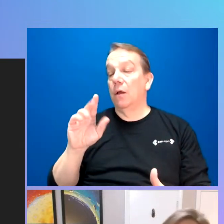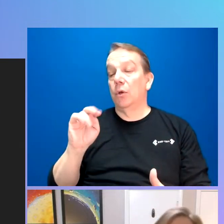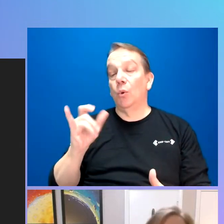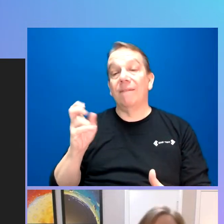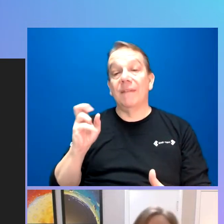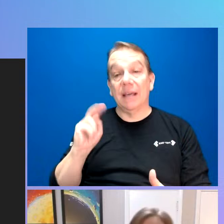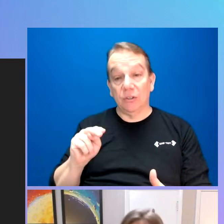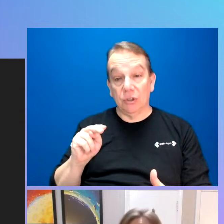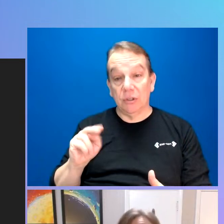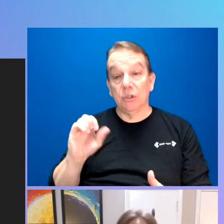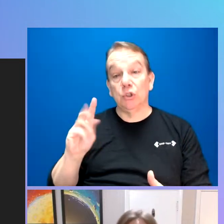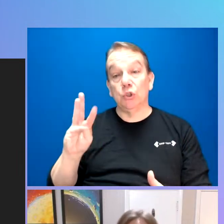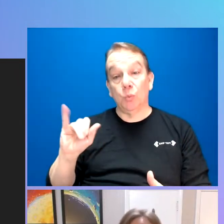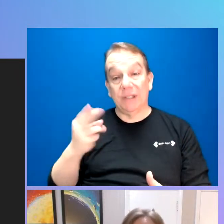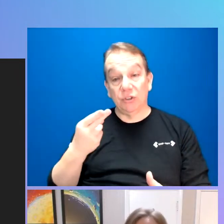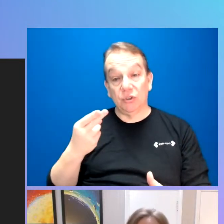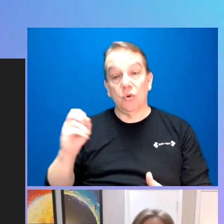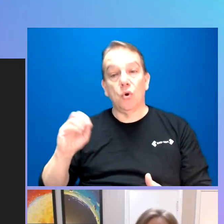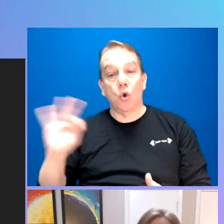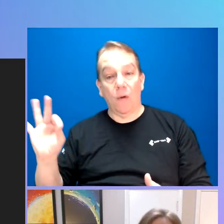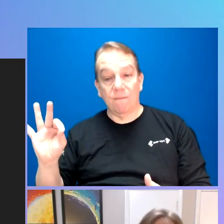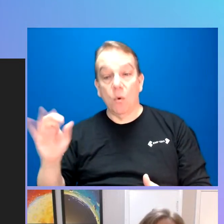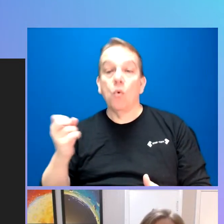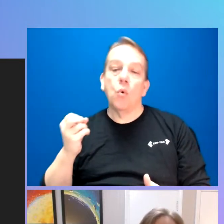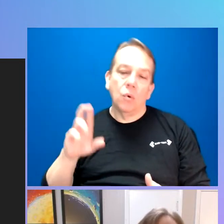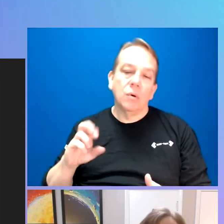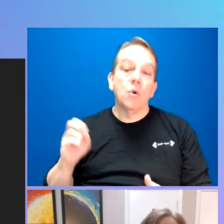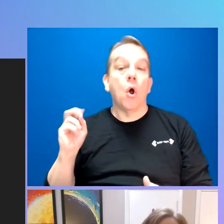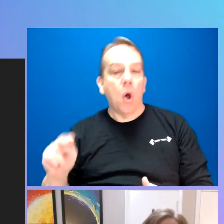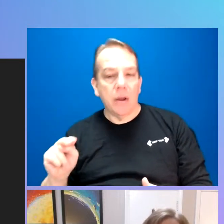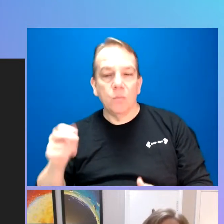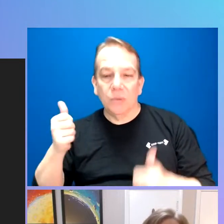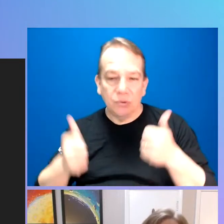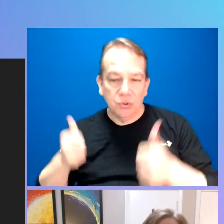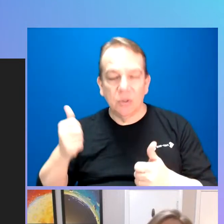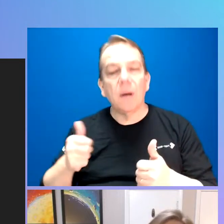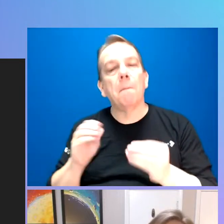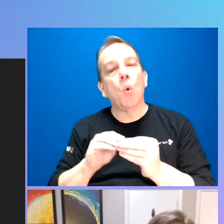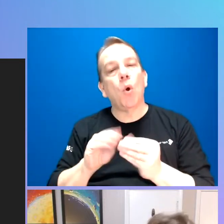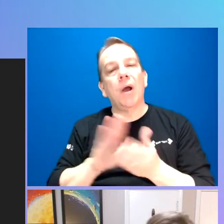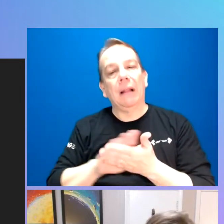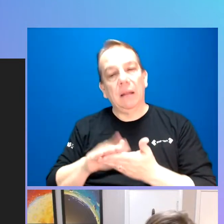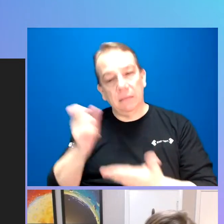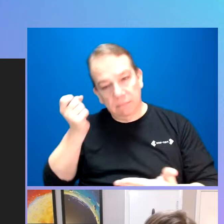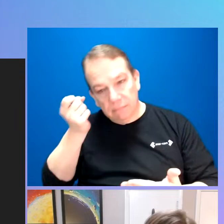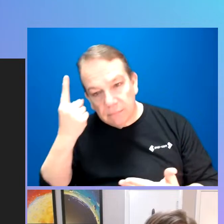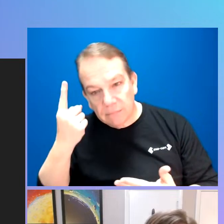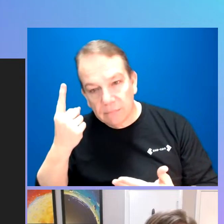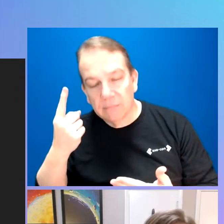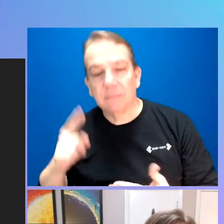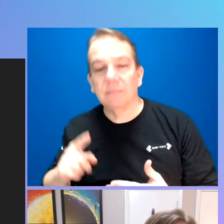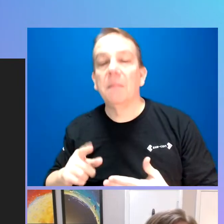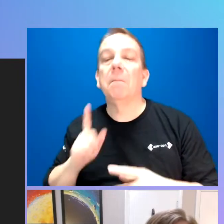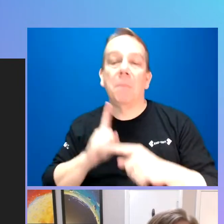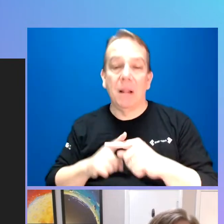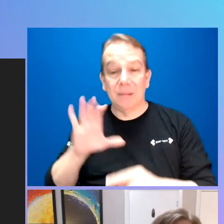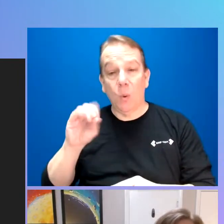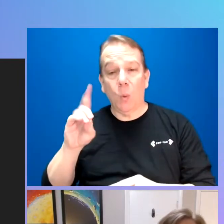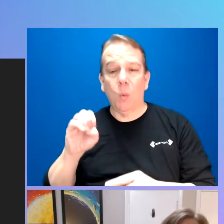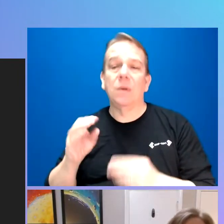switch on on, which is much cleaner to listen to and it's